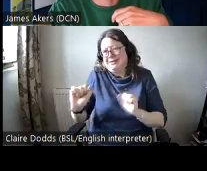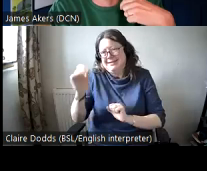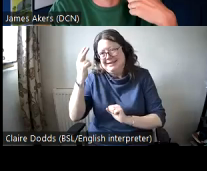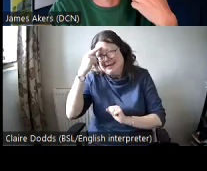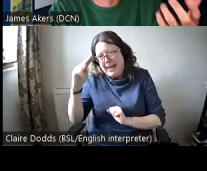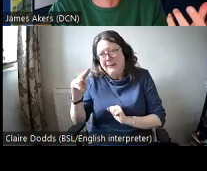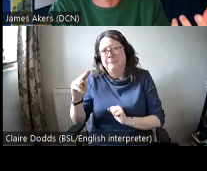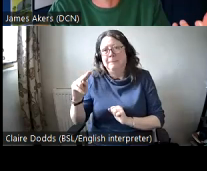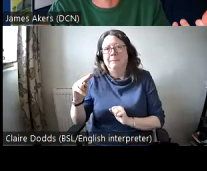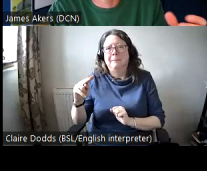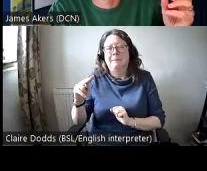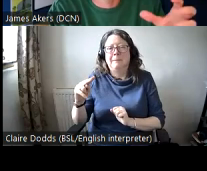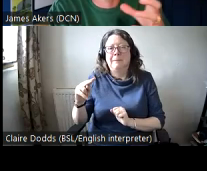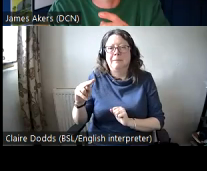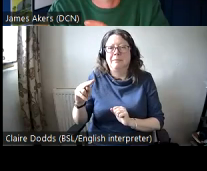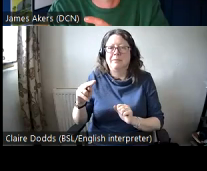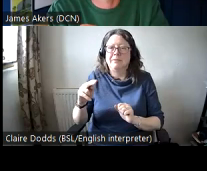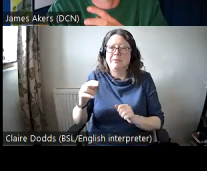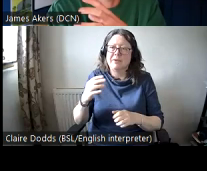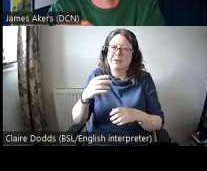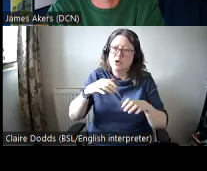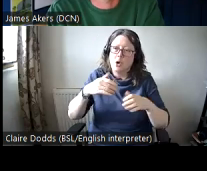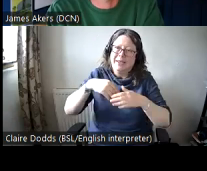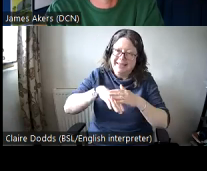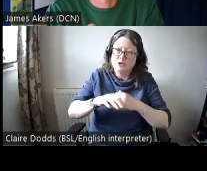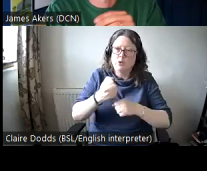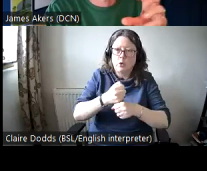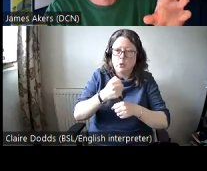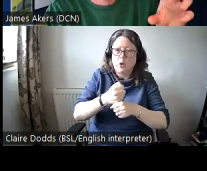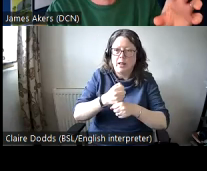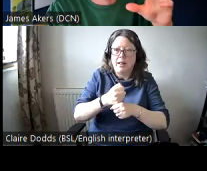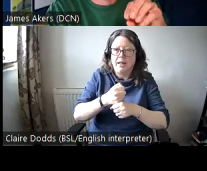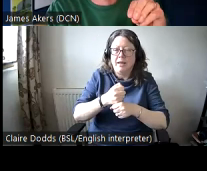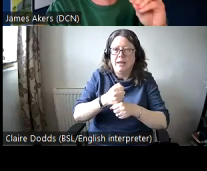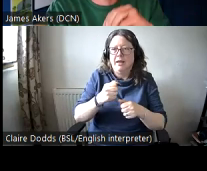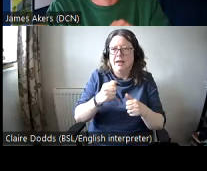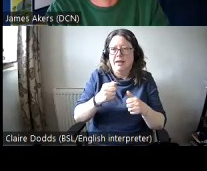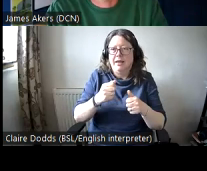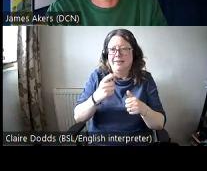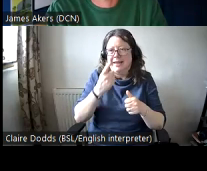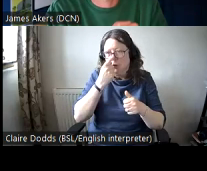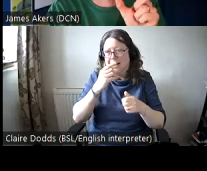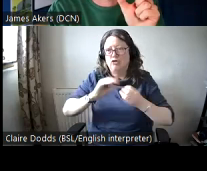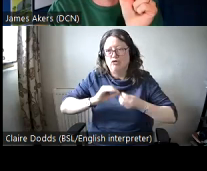If you go to Google, if you type Google account into Google, you'll give the option to create a new one.